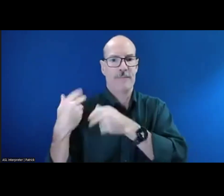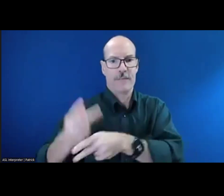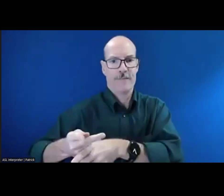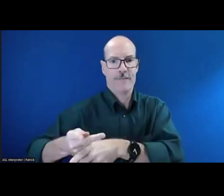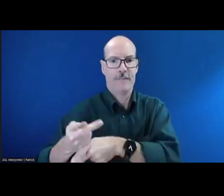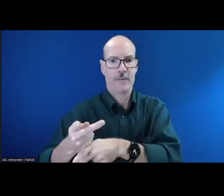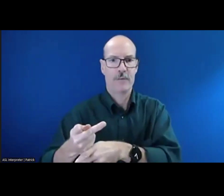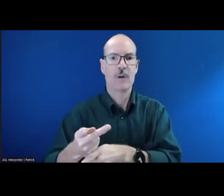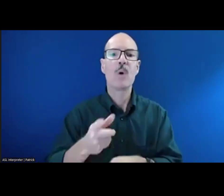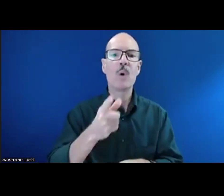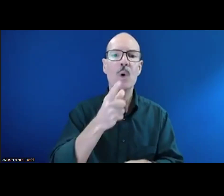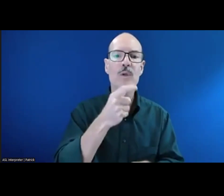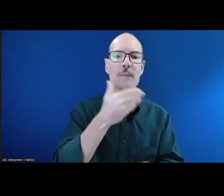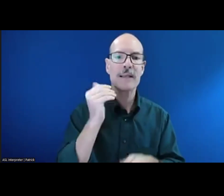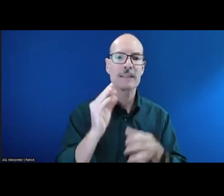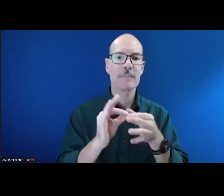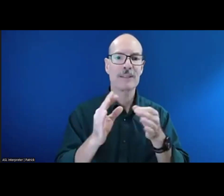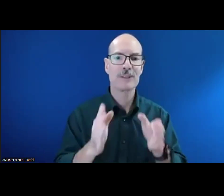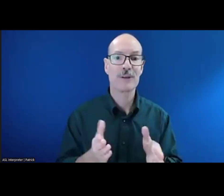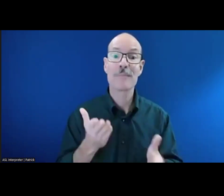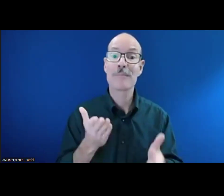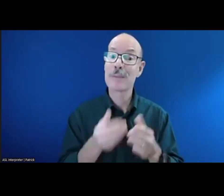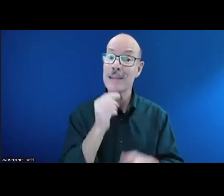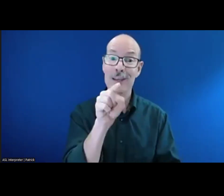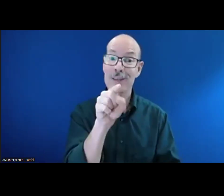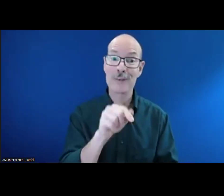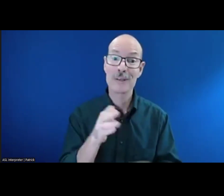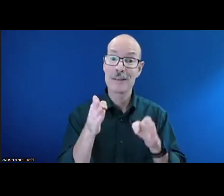And the second thing is to think about who they are.